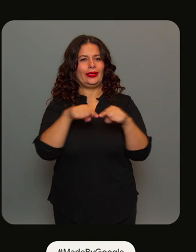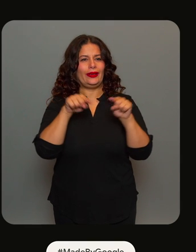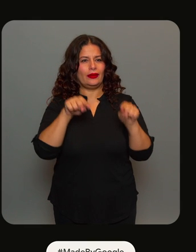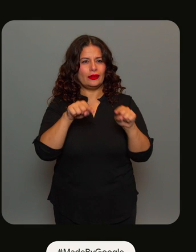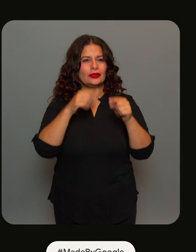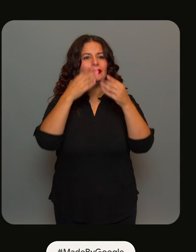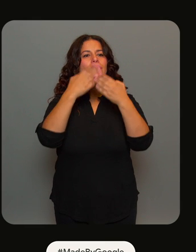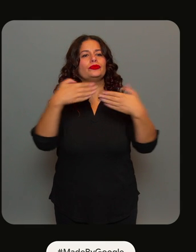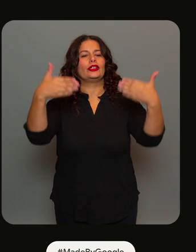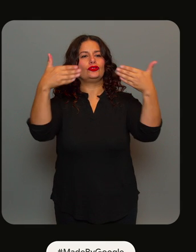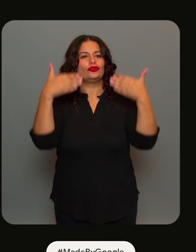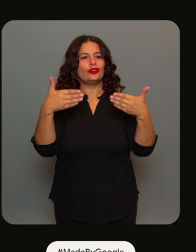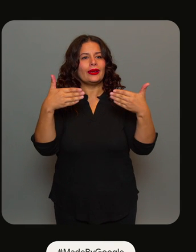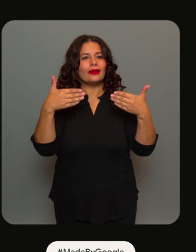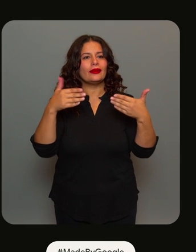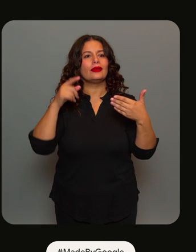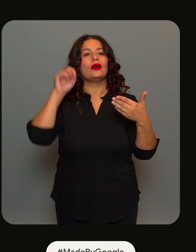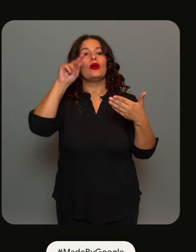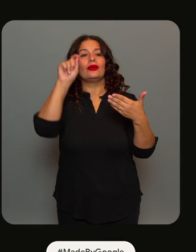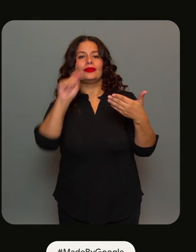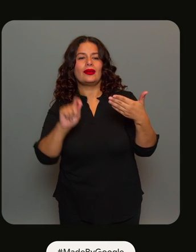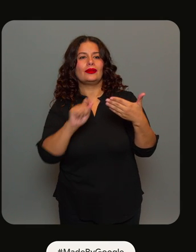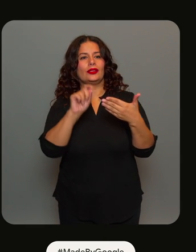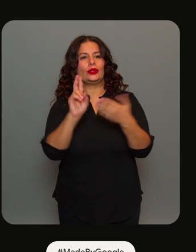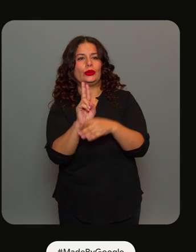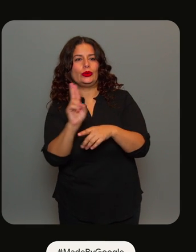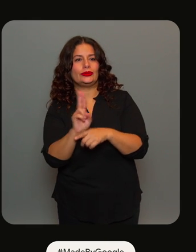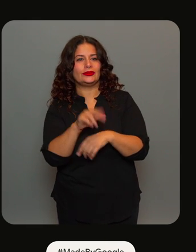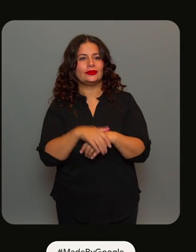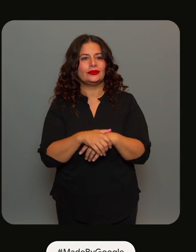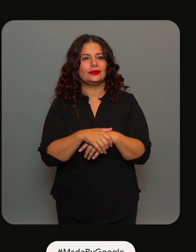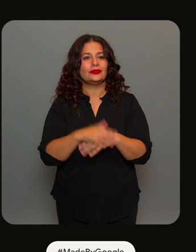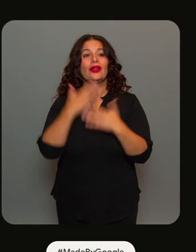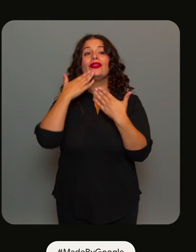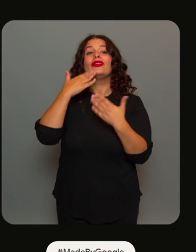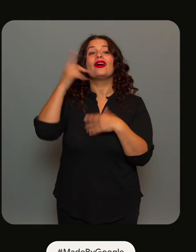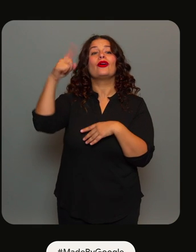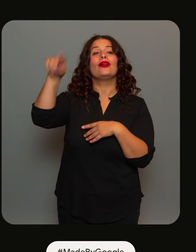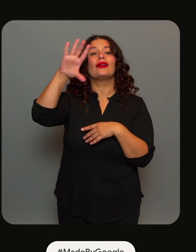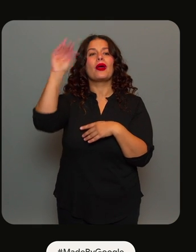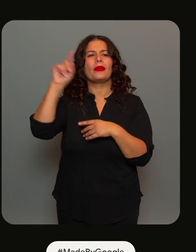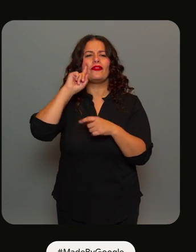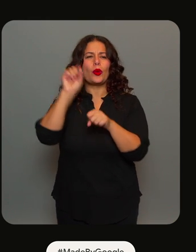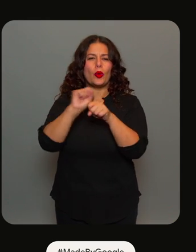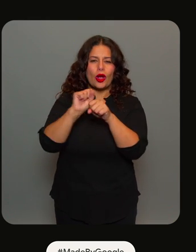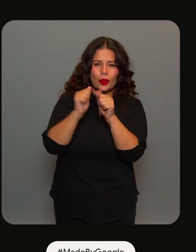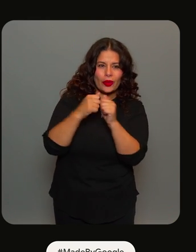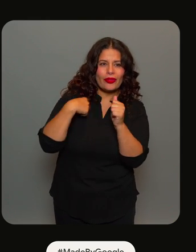We want to thank developers for working closely with us and giving us great feedback.